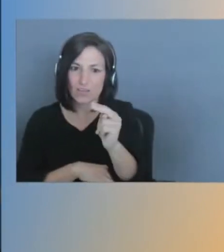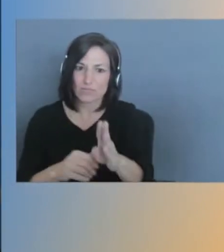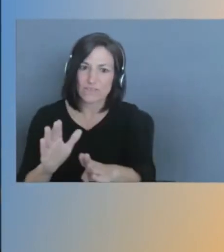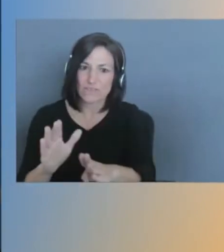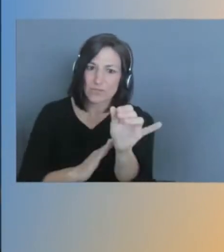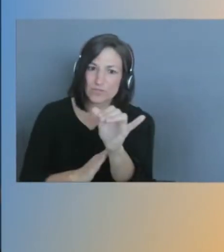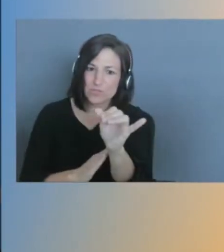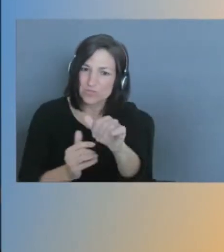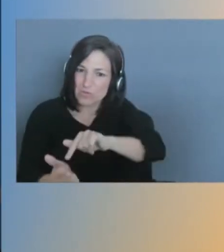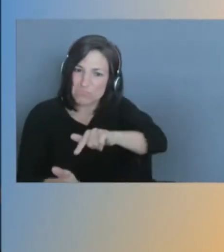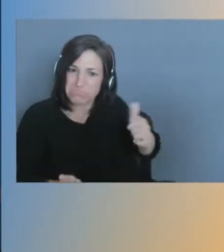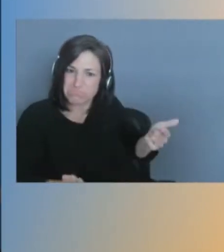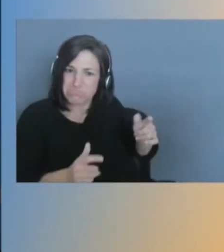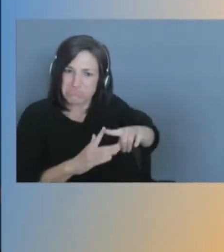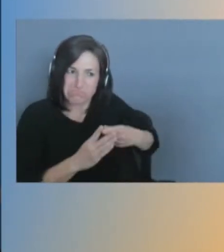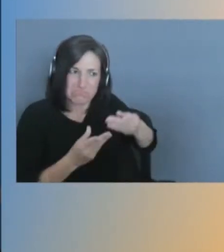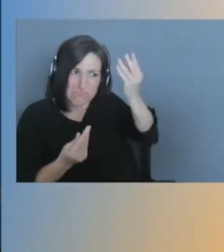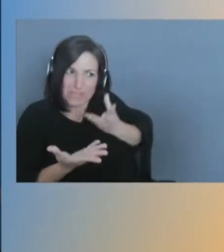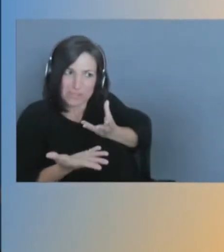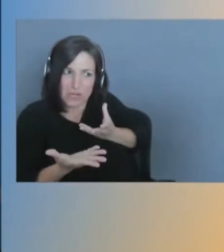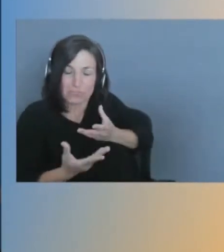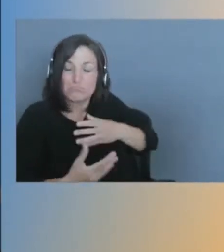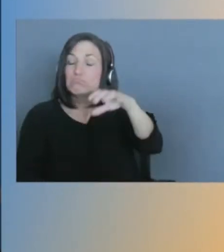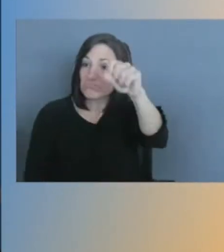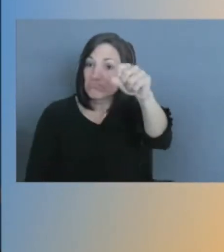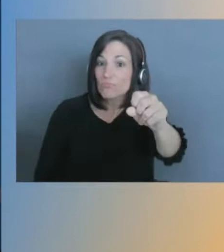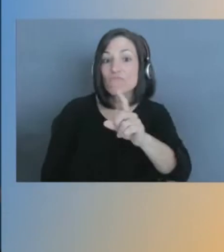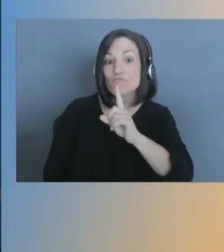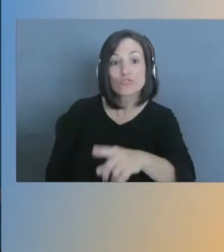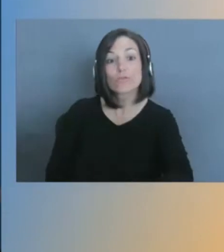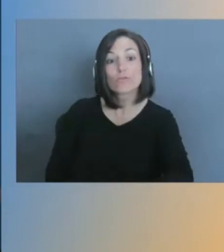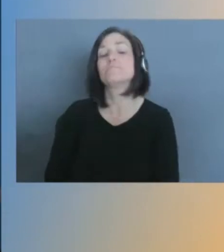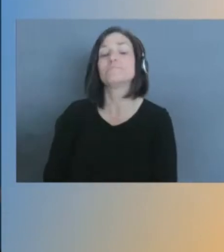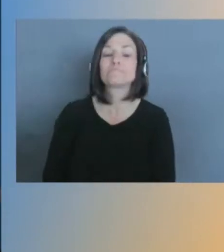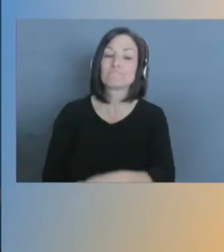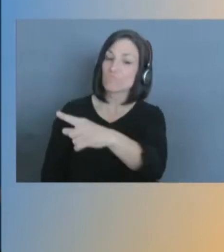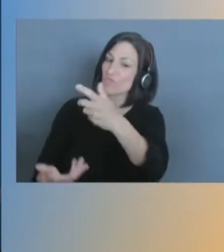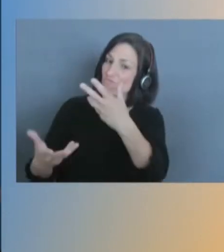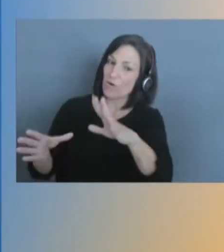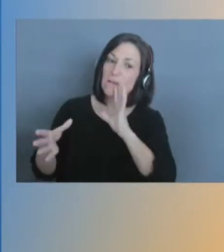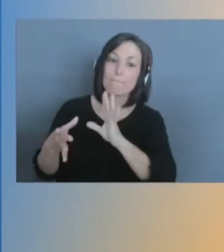Yeah, for sure. As you rightly mentioned that we are thinking about